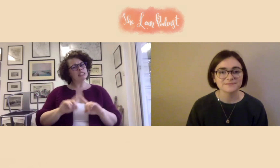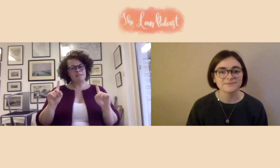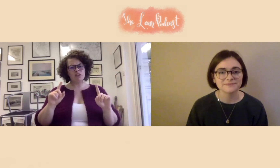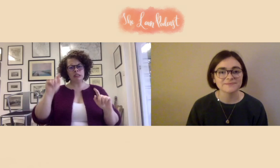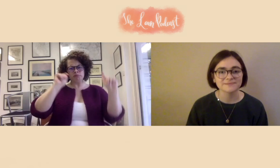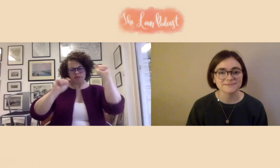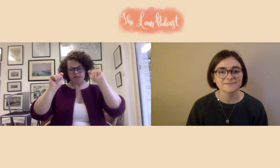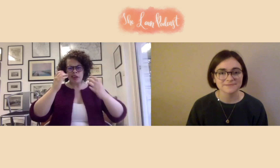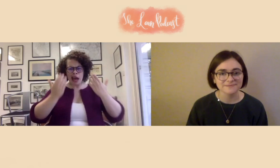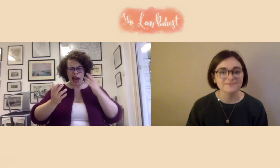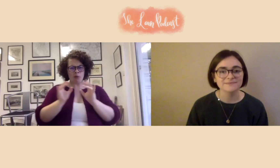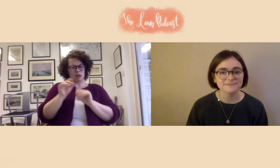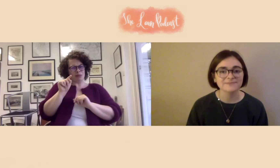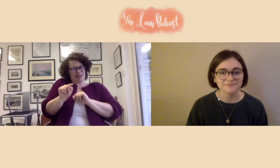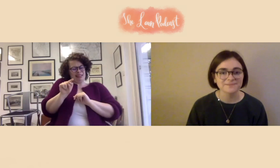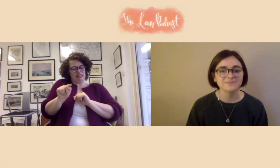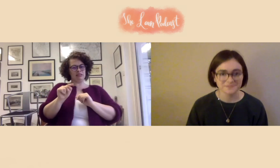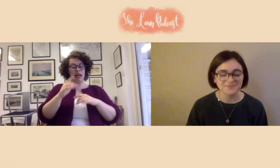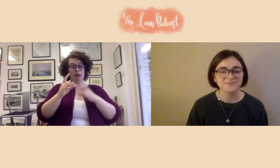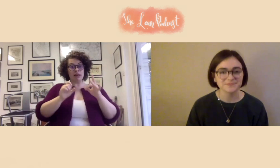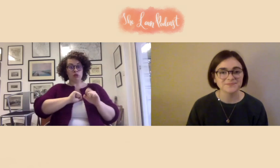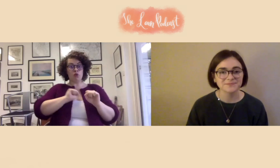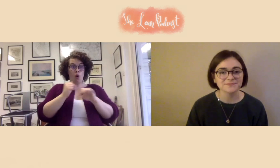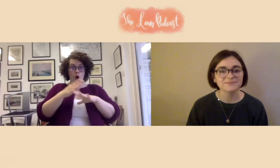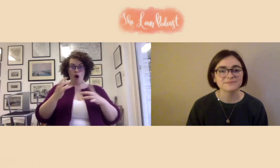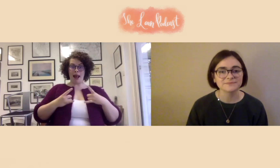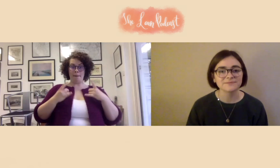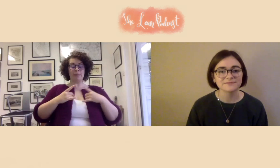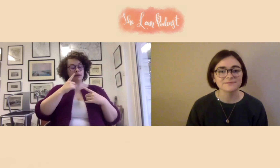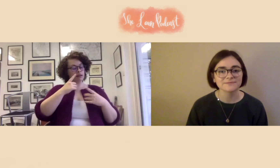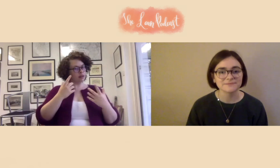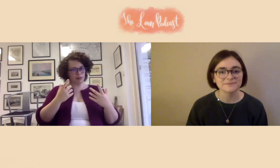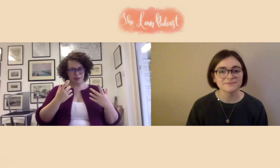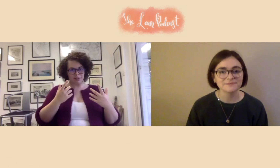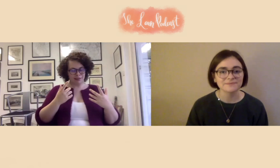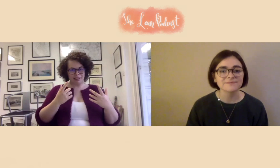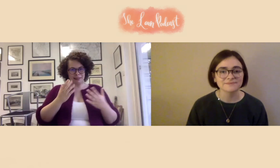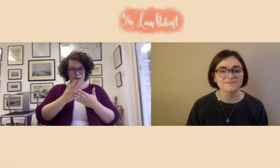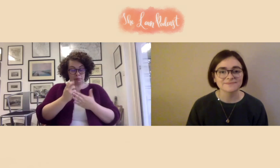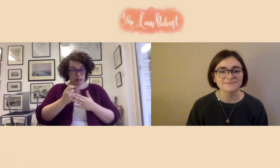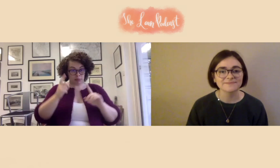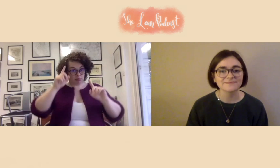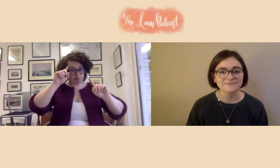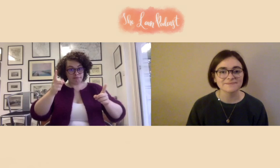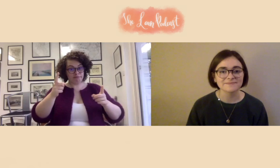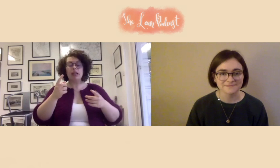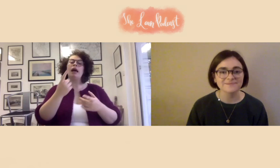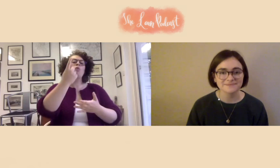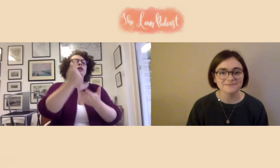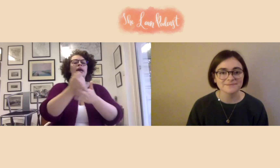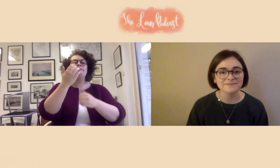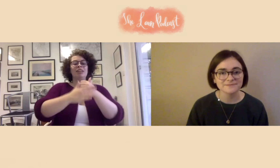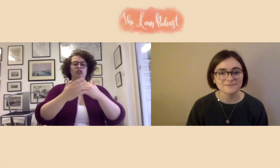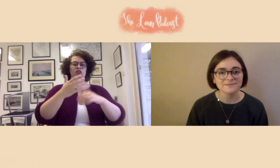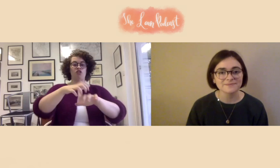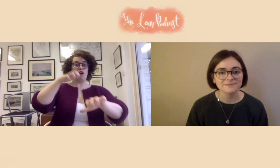to working on a two D space with a three D language. Sometimes I just don't know if it's successful or not. So if you have an online conference